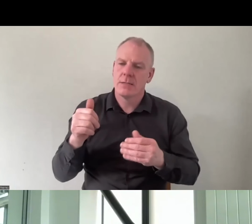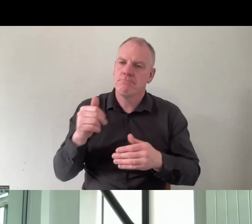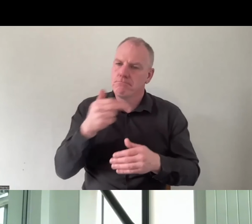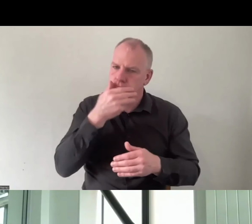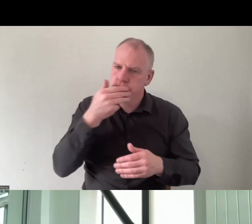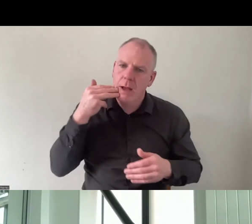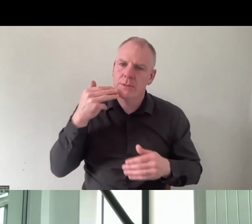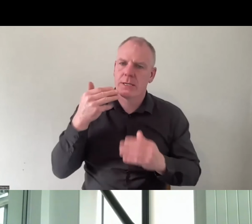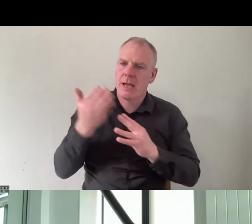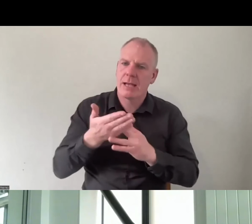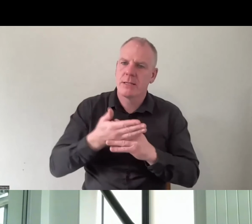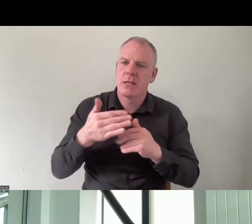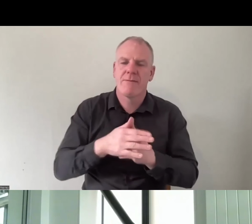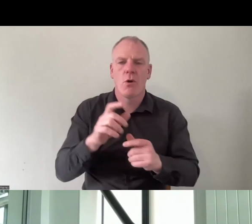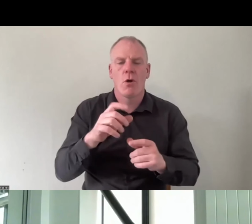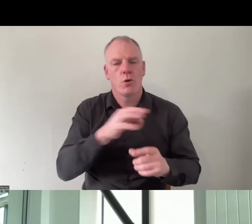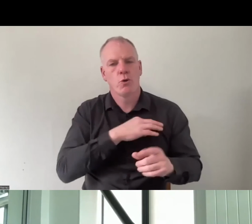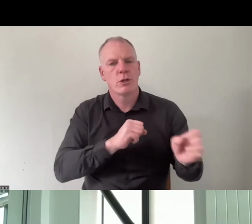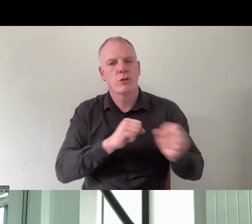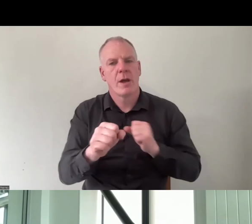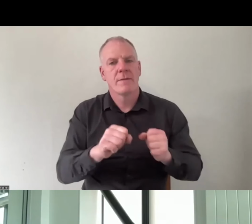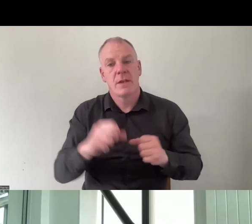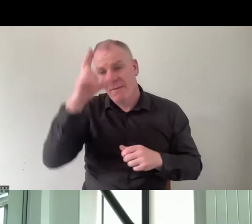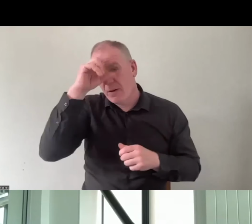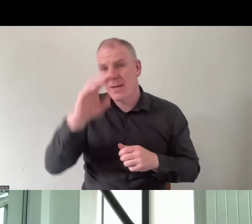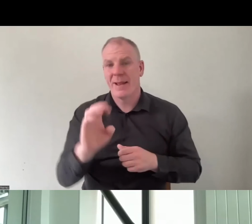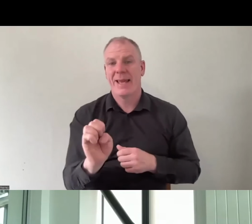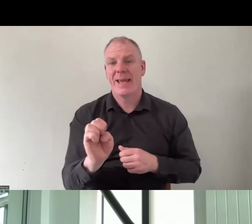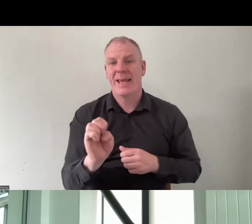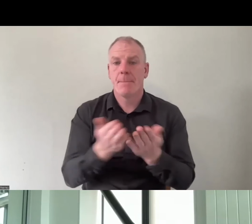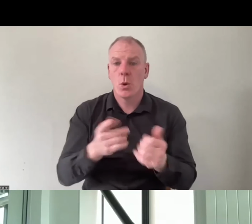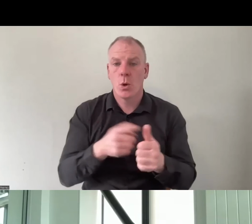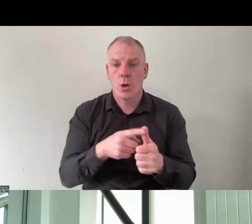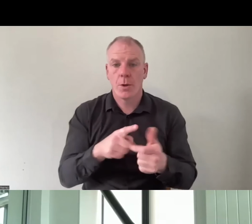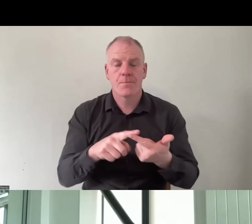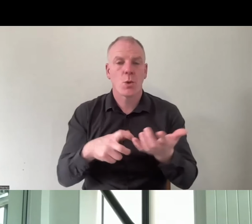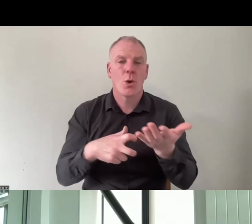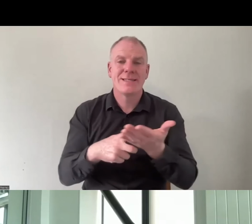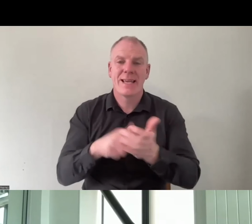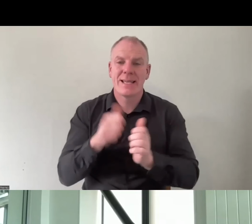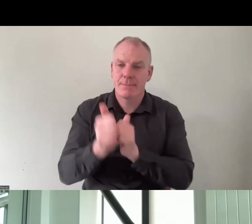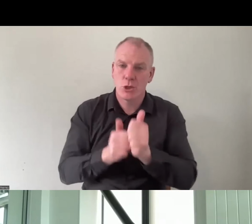and here I can think of e-books or, for example, ticketing machines to access a cinema.